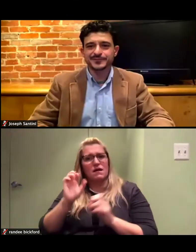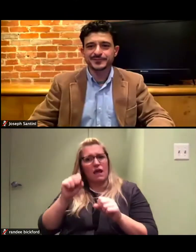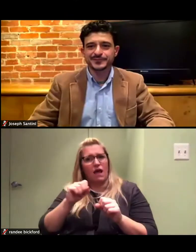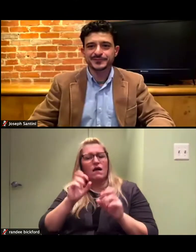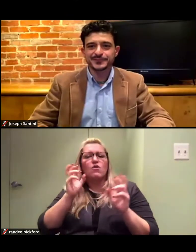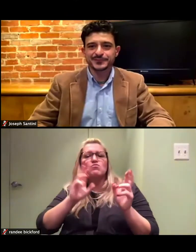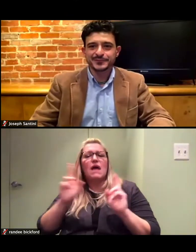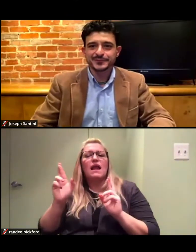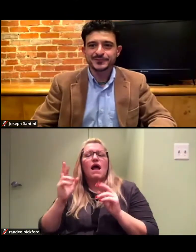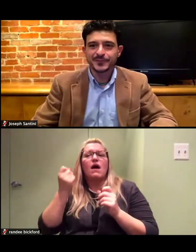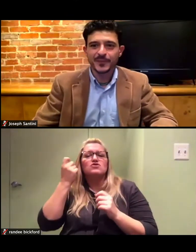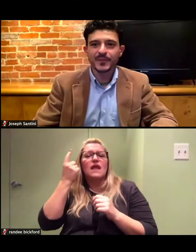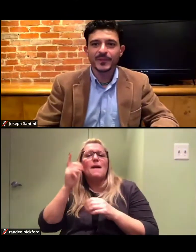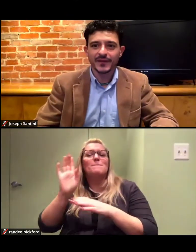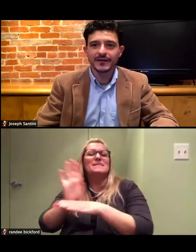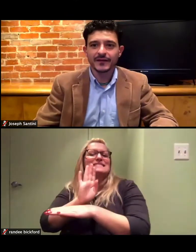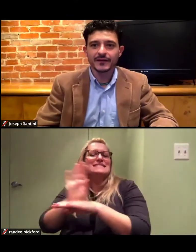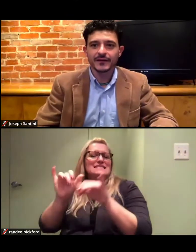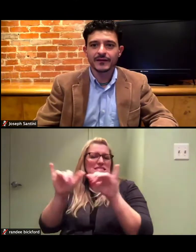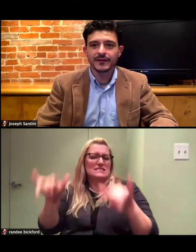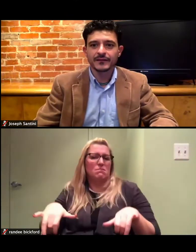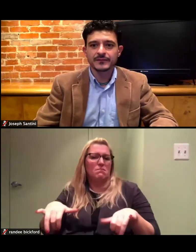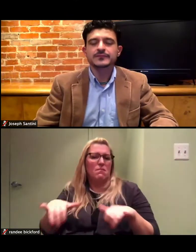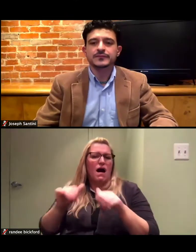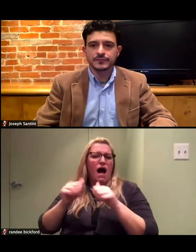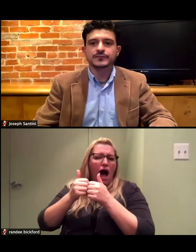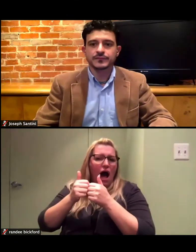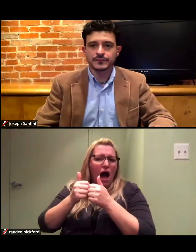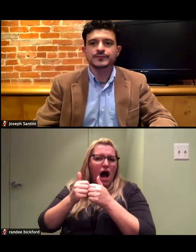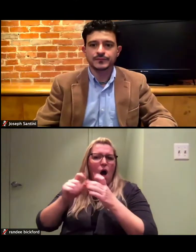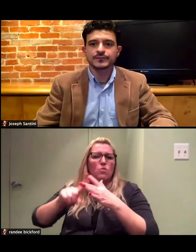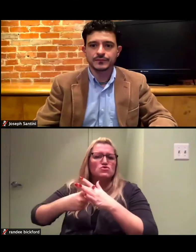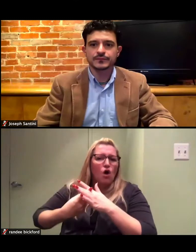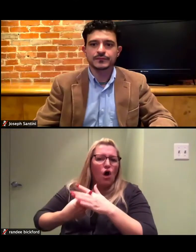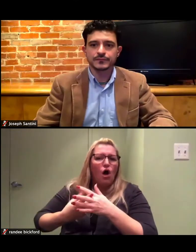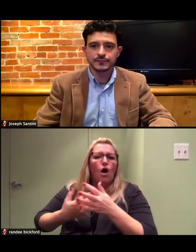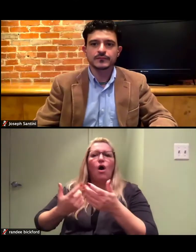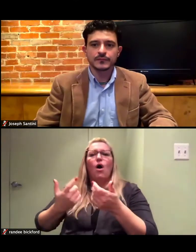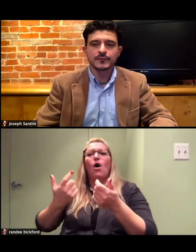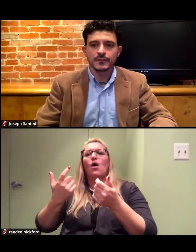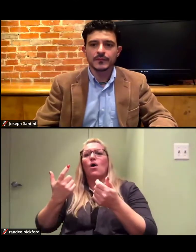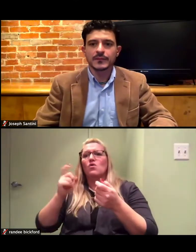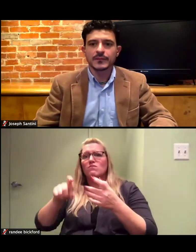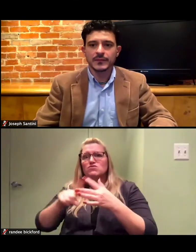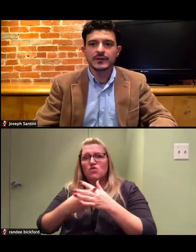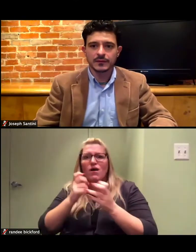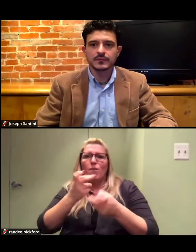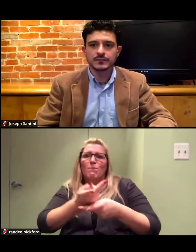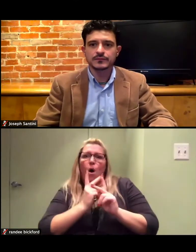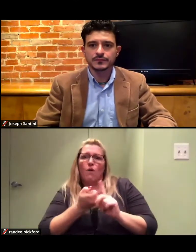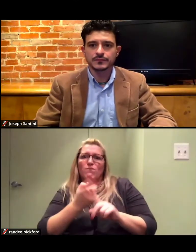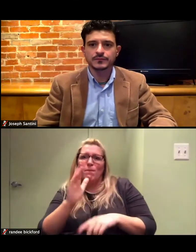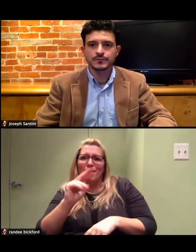This is all great. And running a business and starting a business, really got us to discuss business systems.